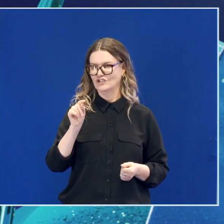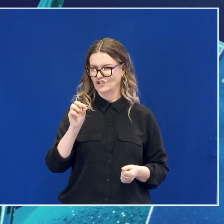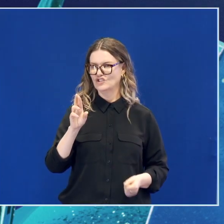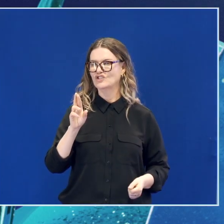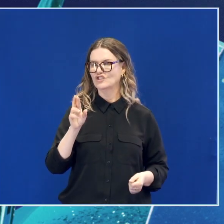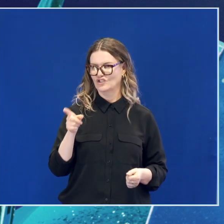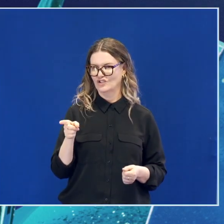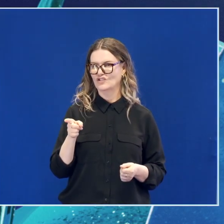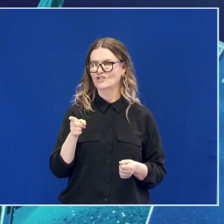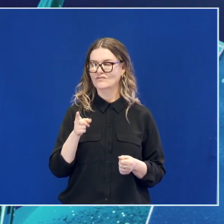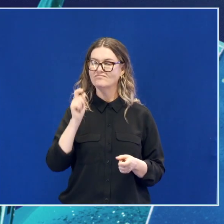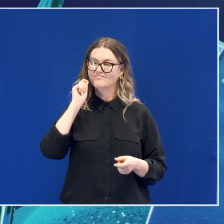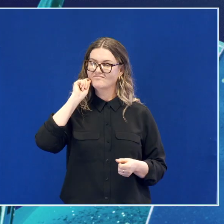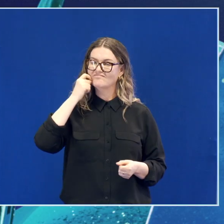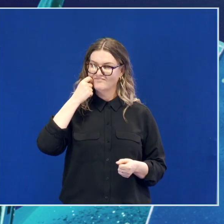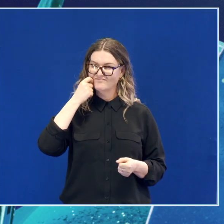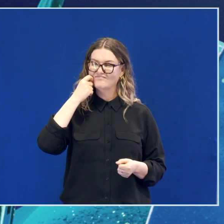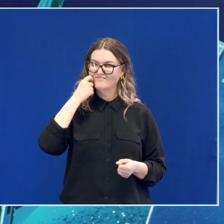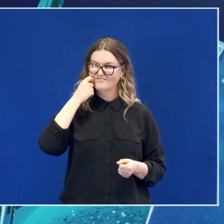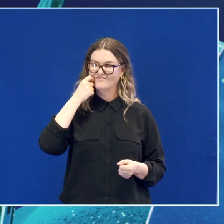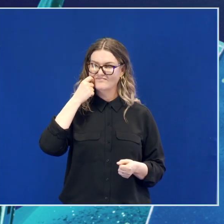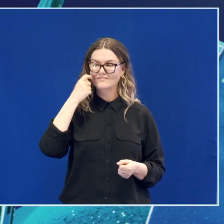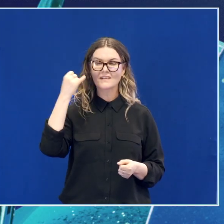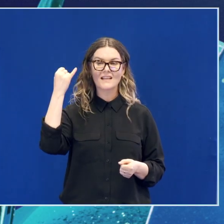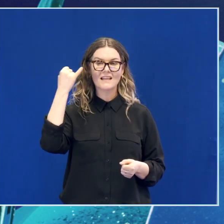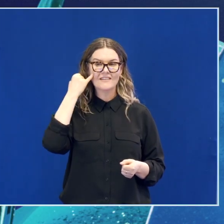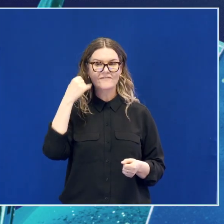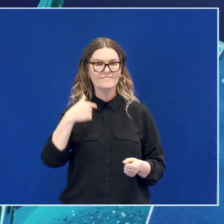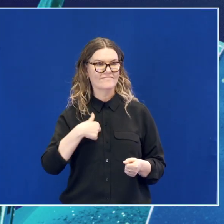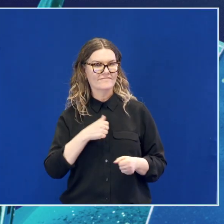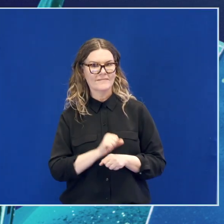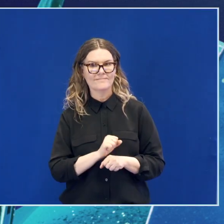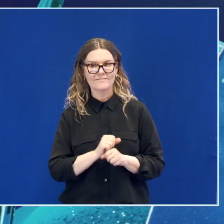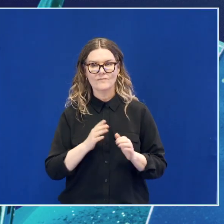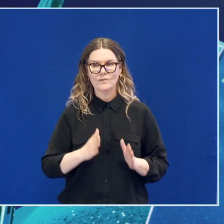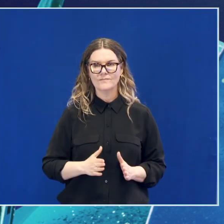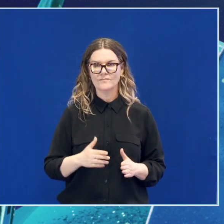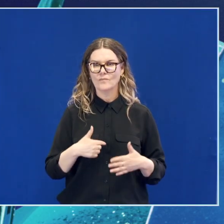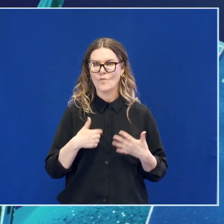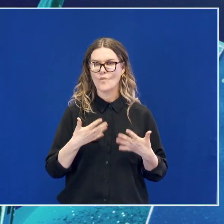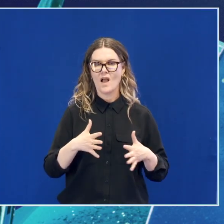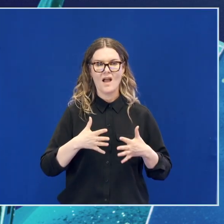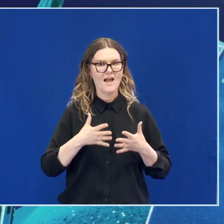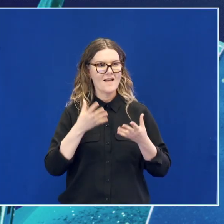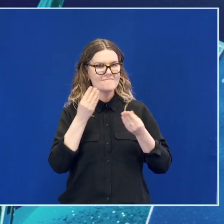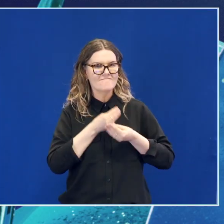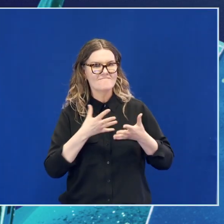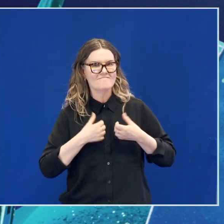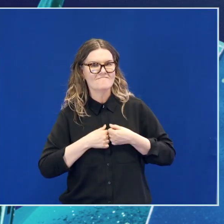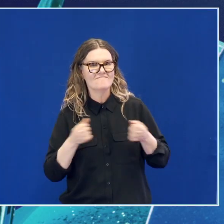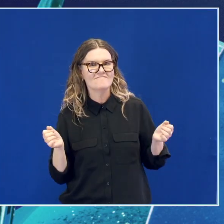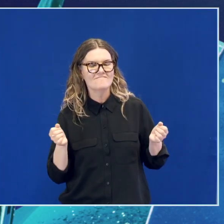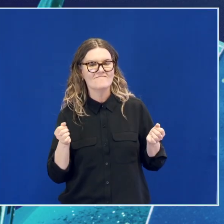to get information about neurodiversity resources within my organization, I'm not asking anyone. I don't have to ask anyone.